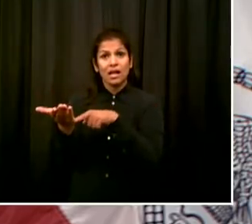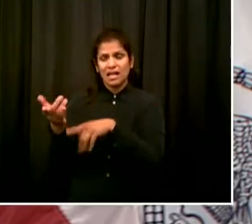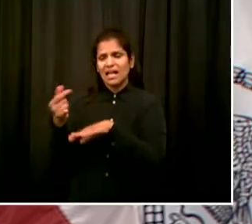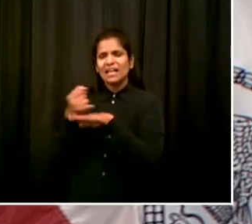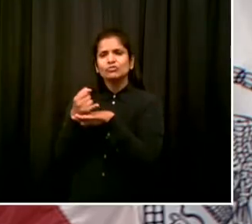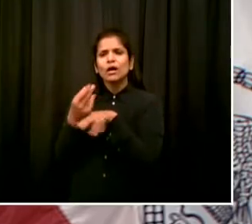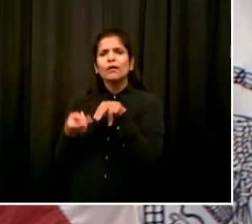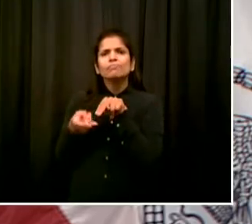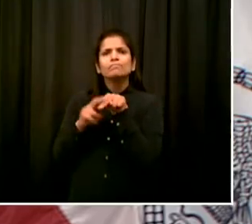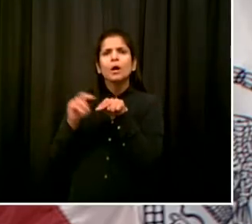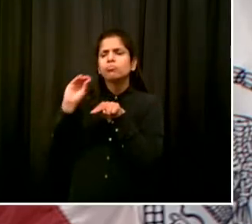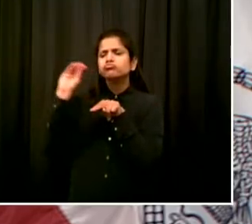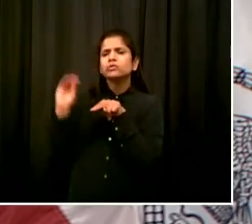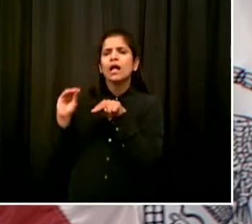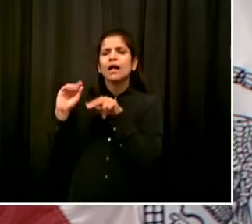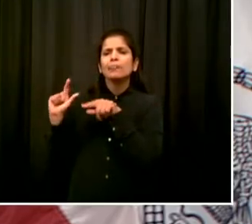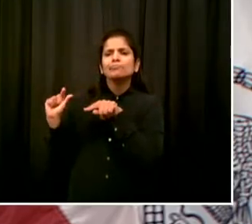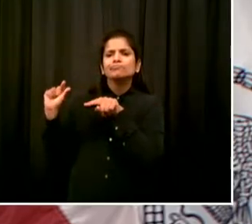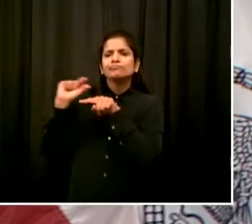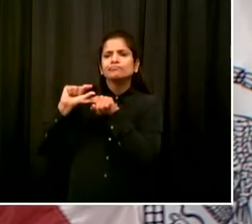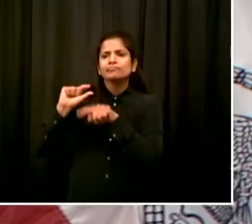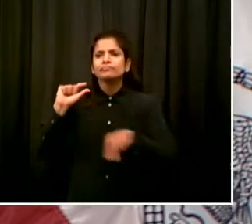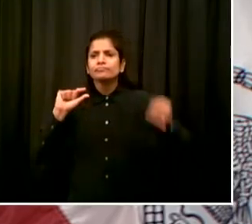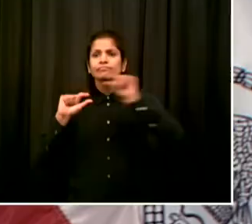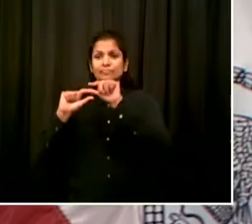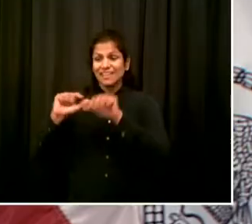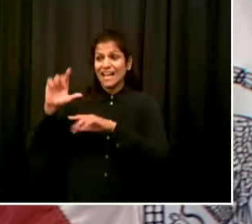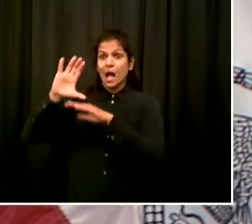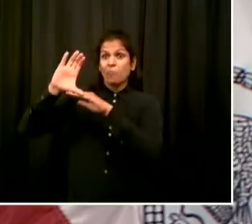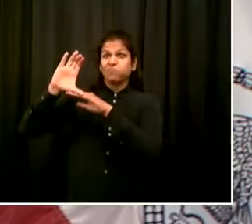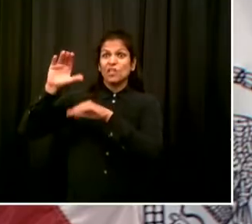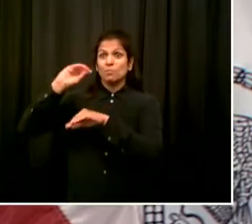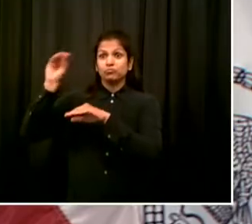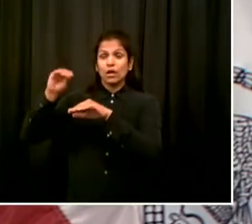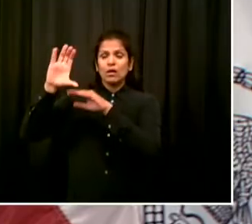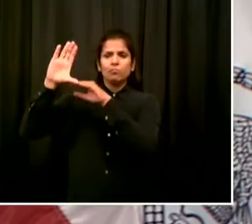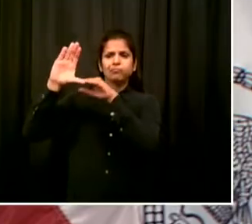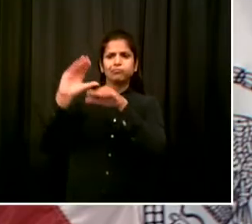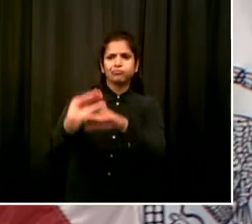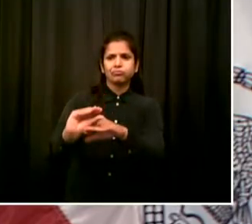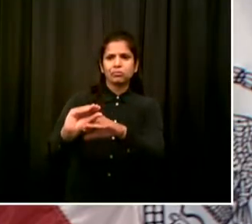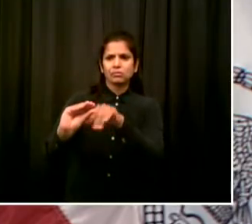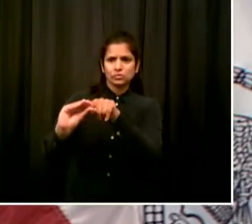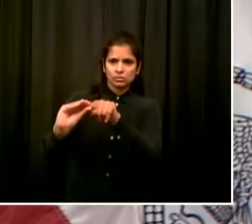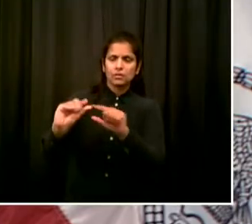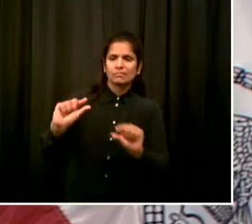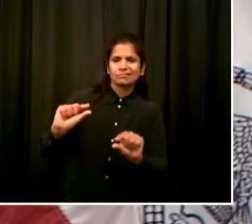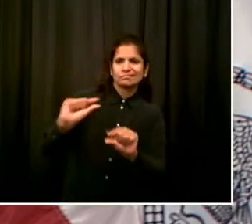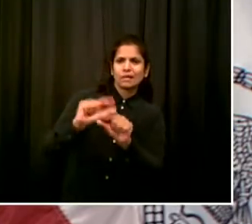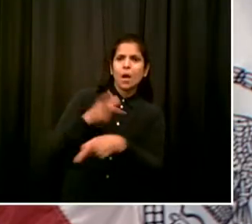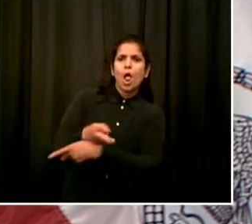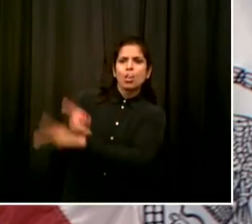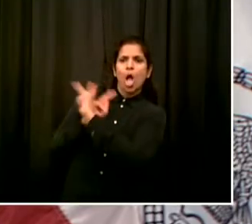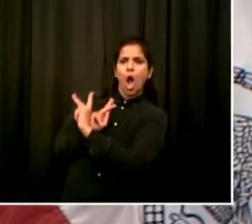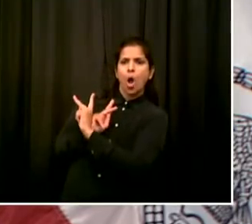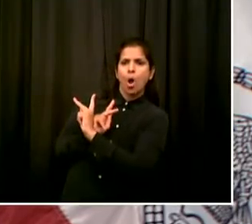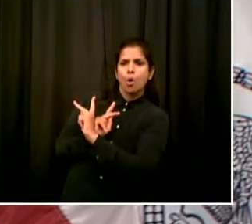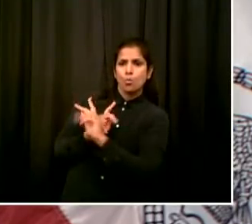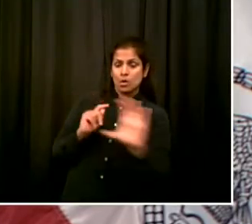TIME DURING E TH CRISIS AND